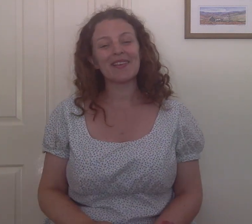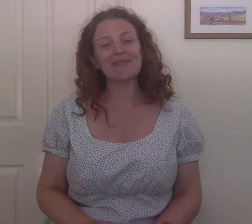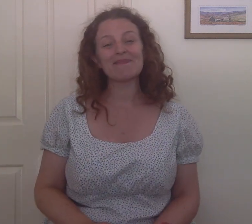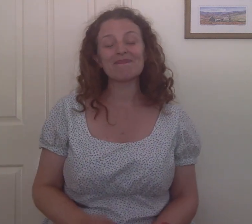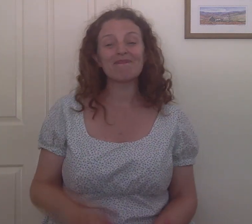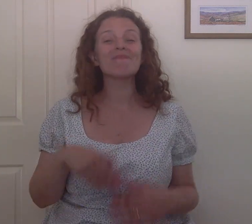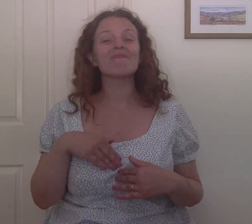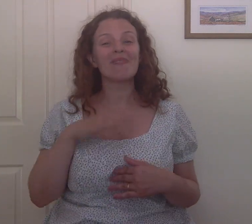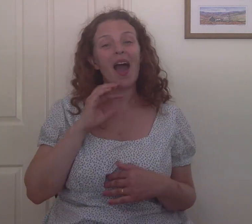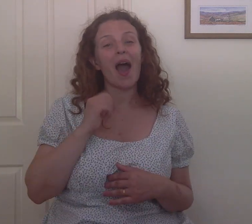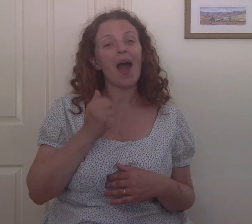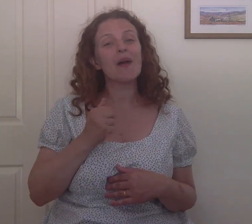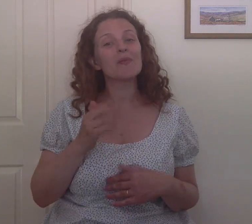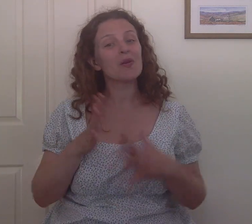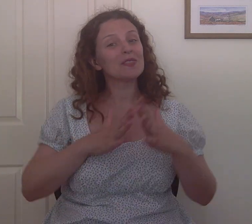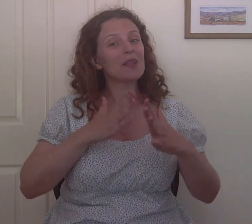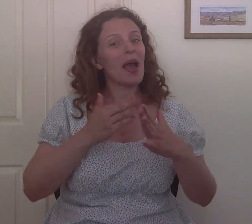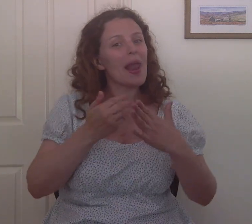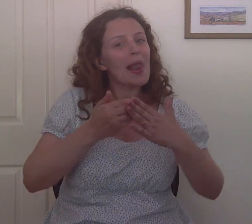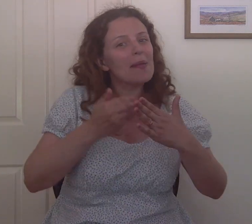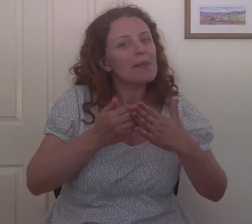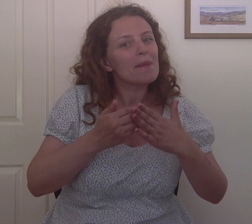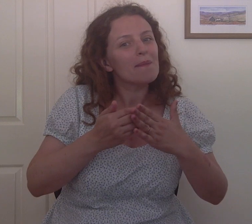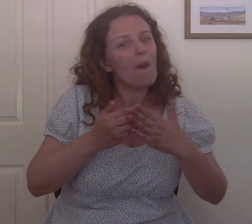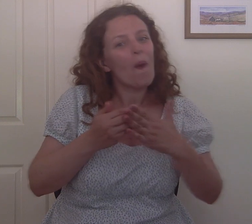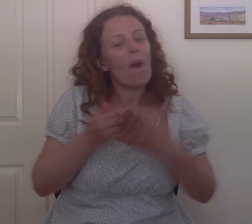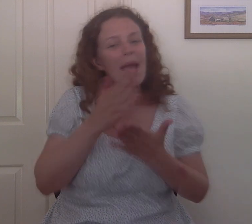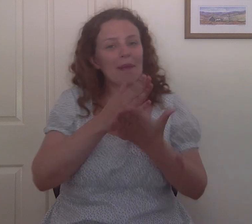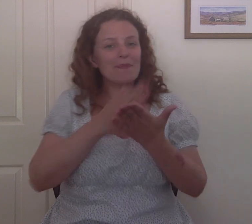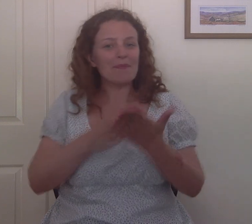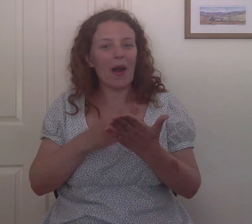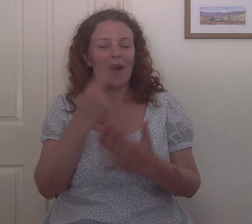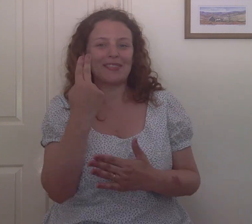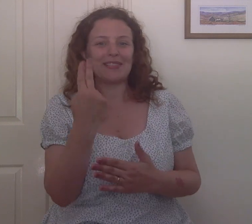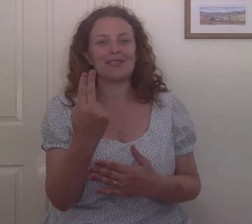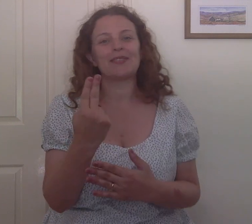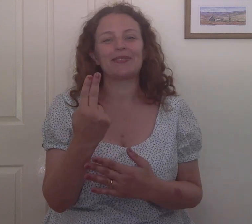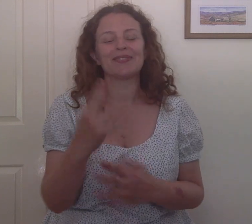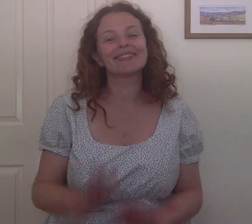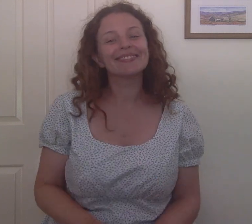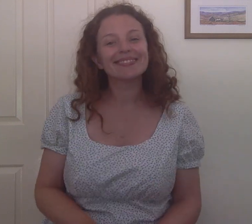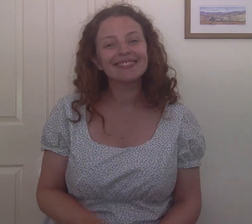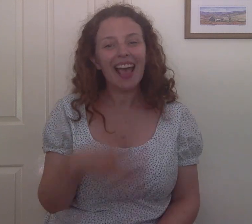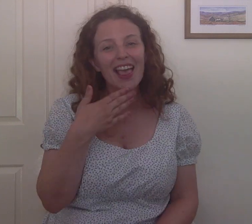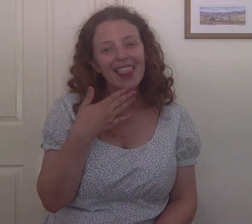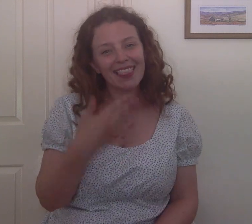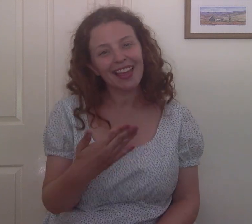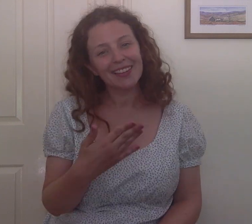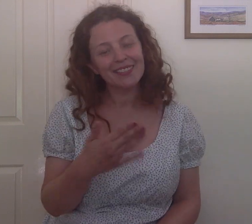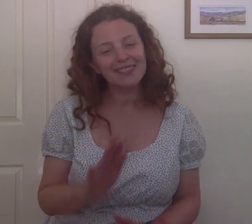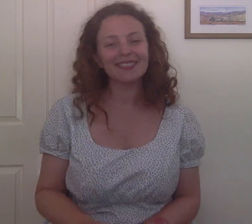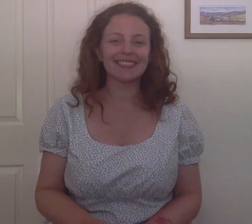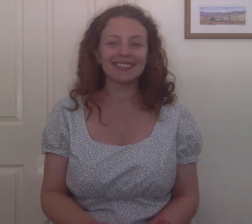I will sign more in part 2. Thank you.